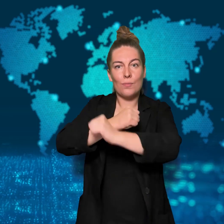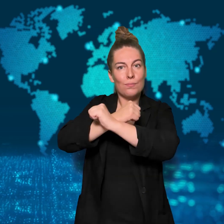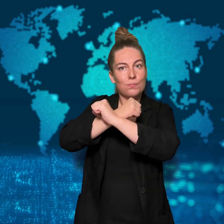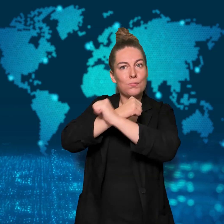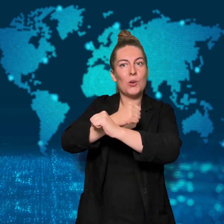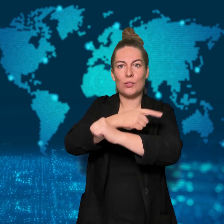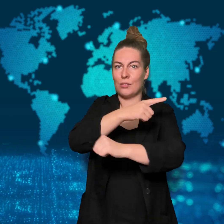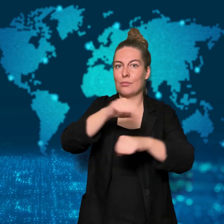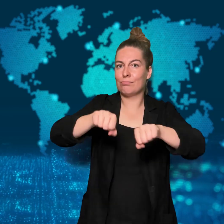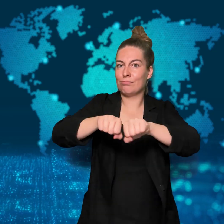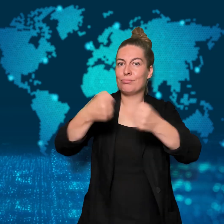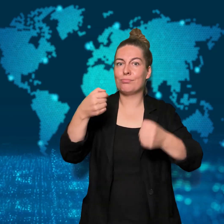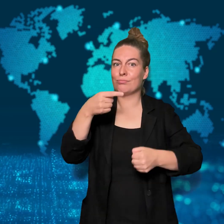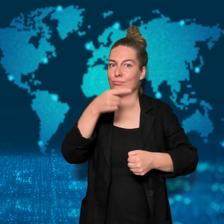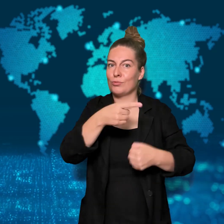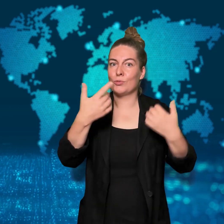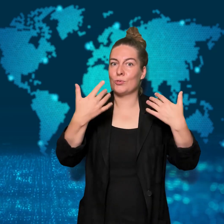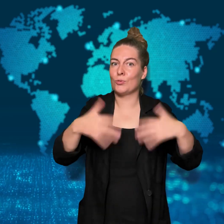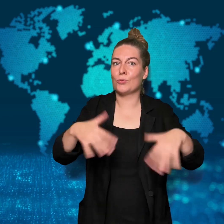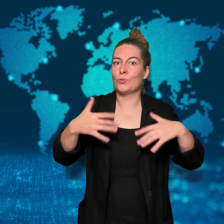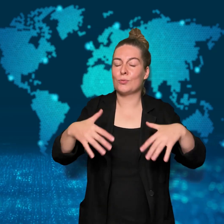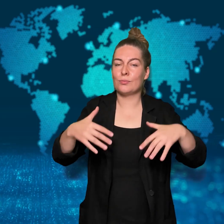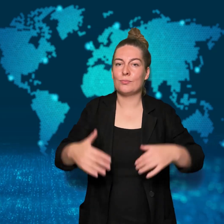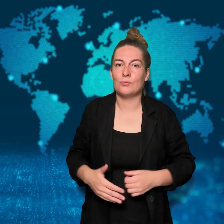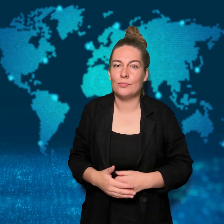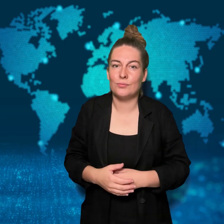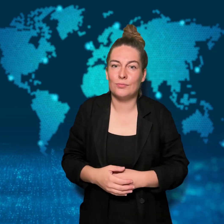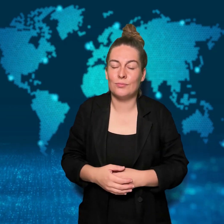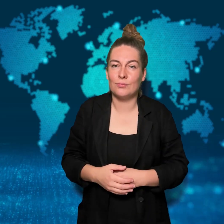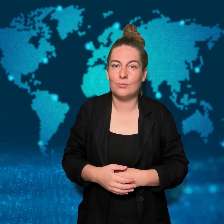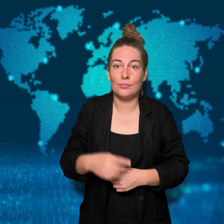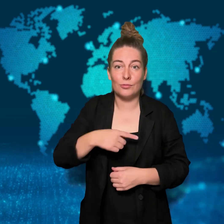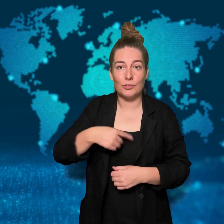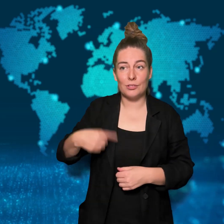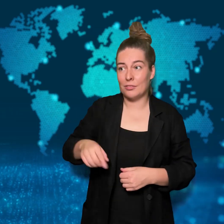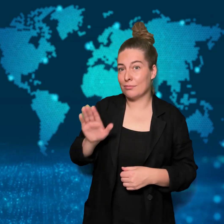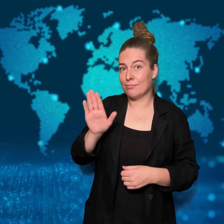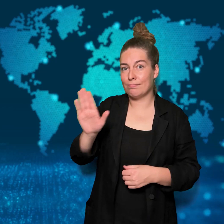actions over the waters of the South China Sea.